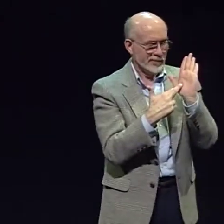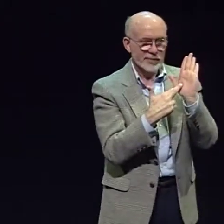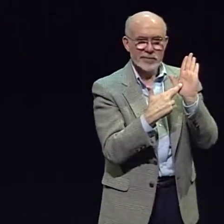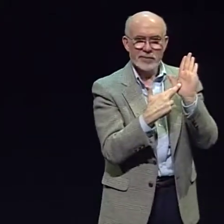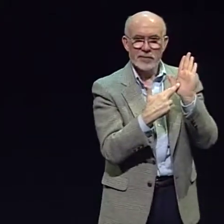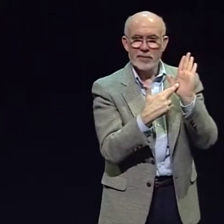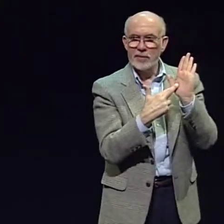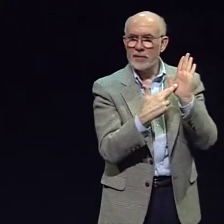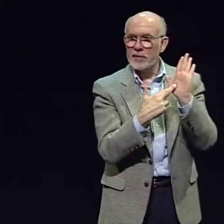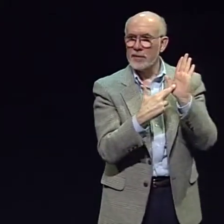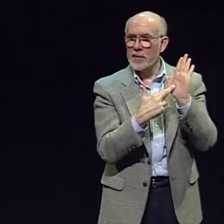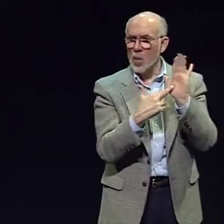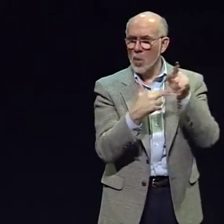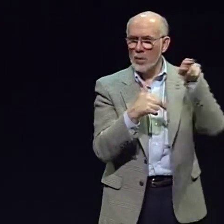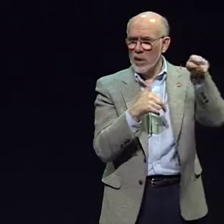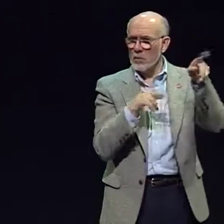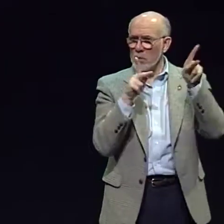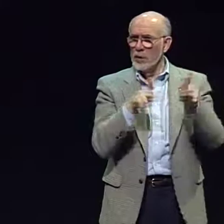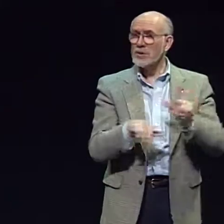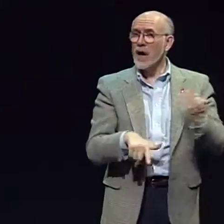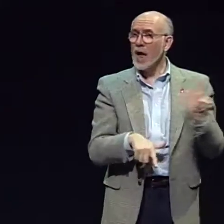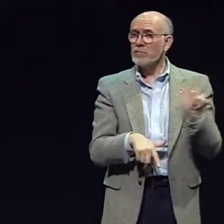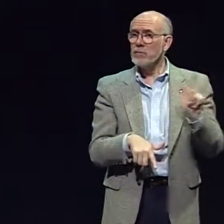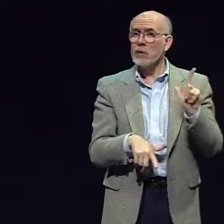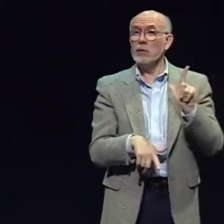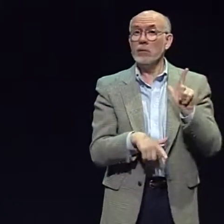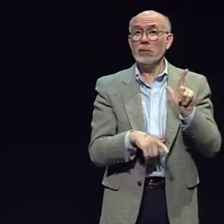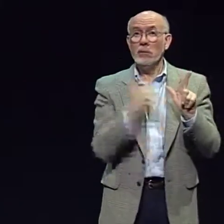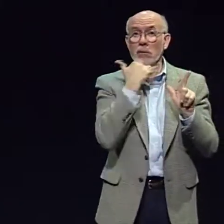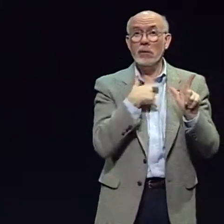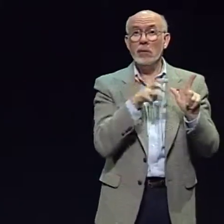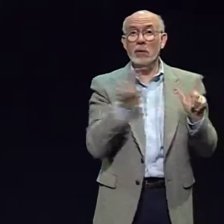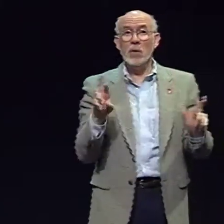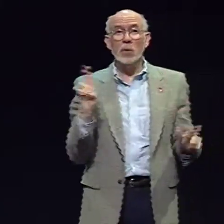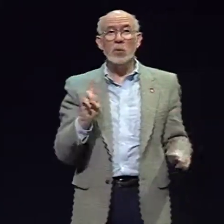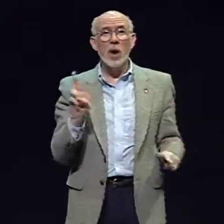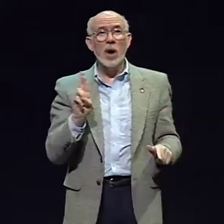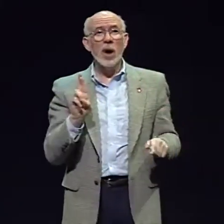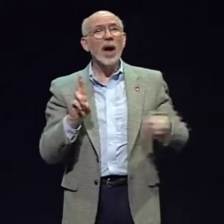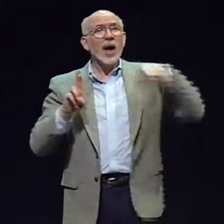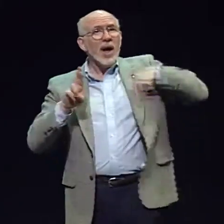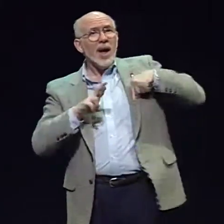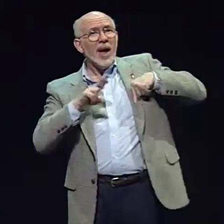WE HAVE THAT AS A RULE." AND THAT PERSON USING THE LEFT HAND, SAID,